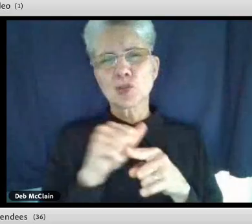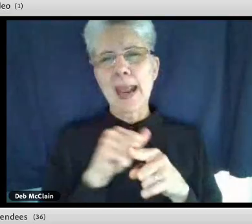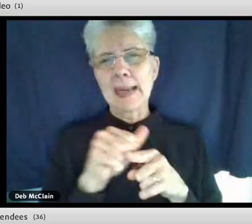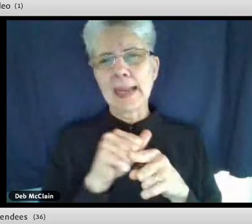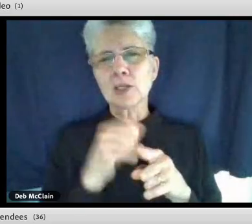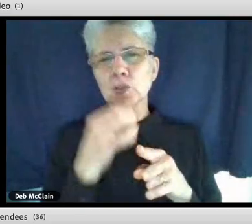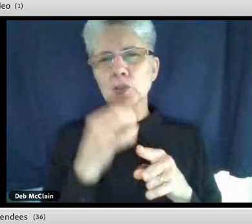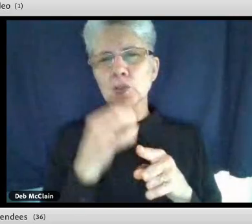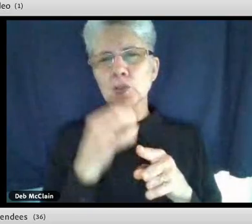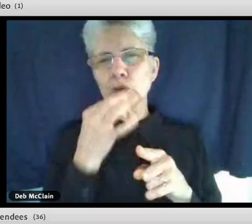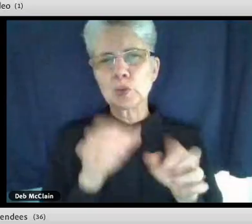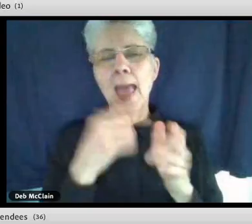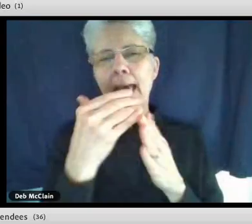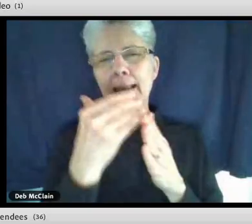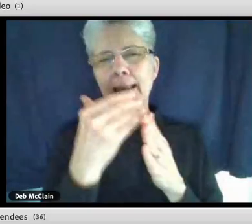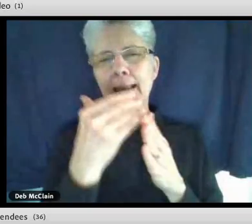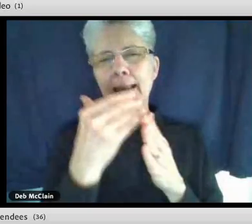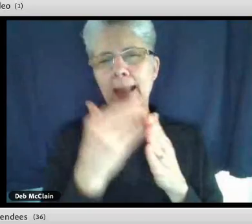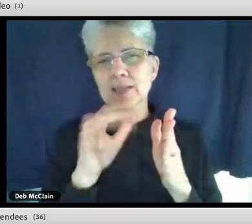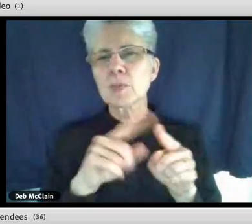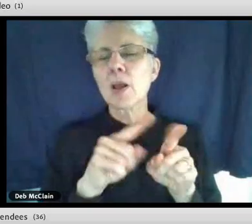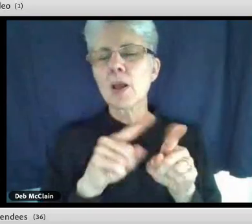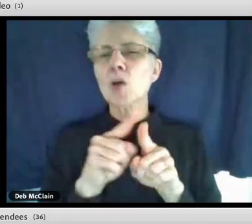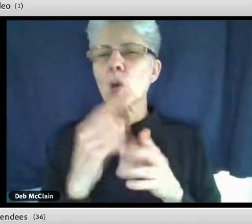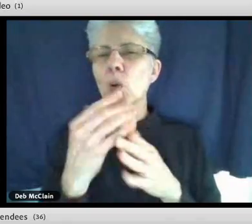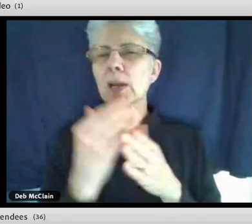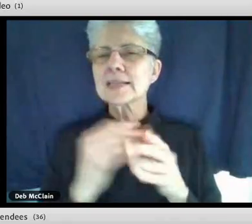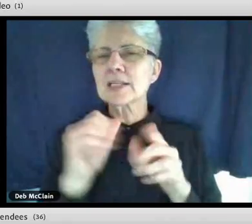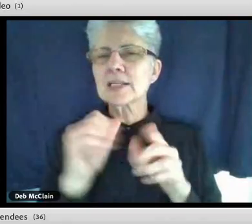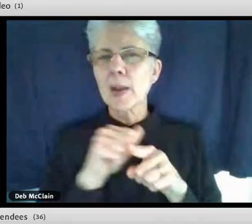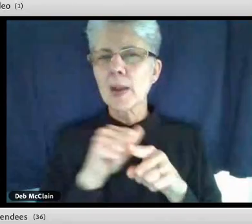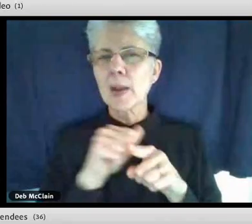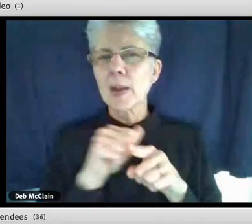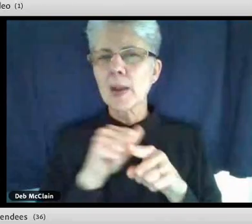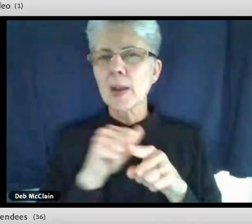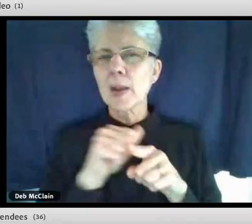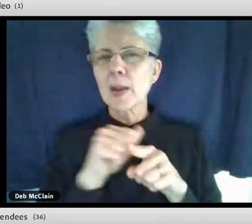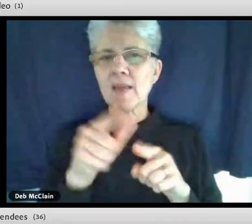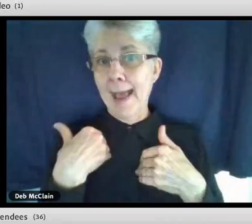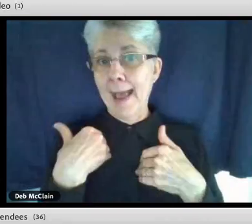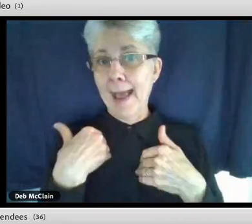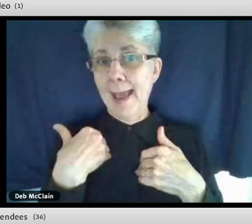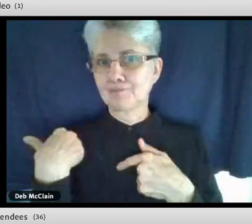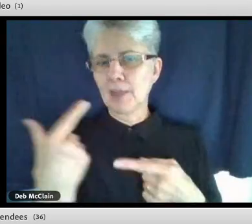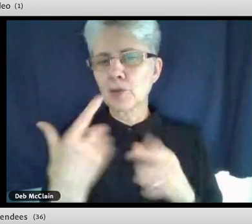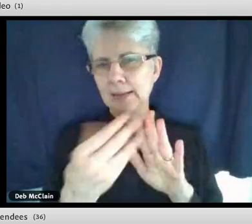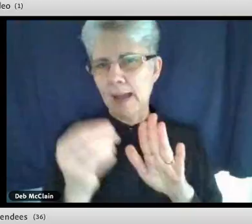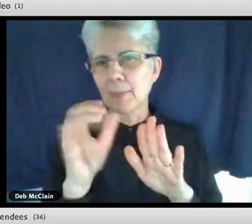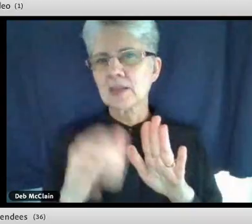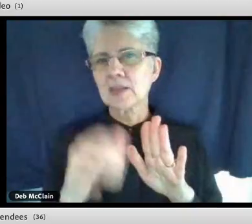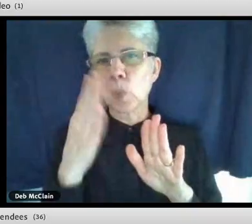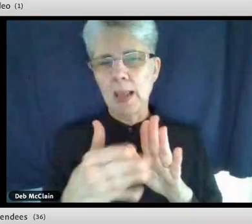you may want to go to, and then just lastly, there's some training coming up, and I list those, but I've also listed the training